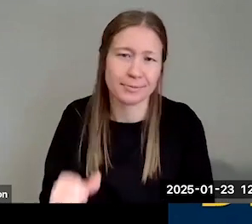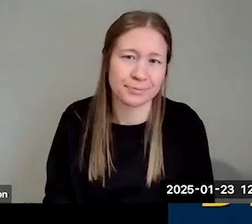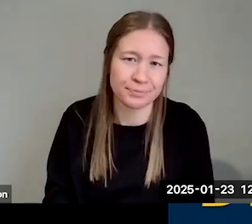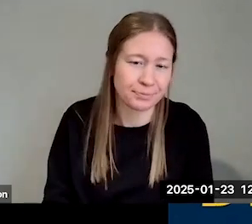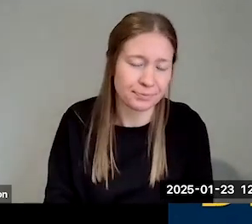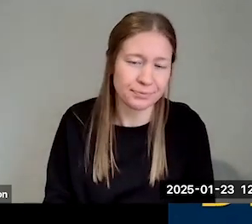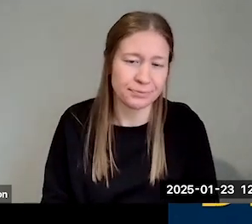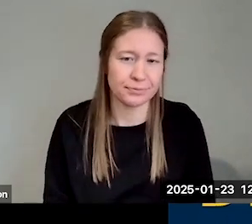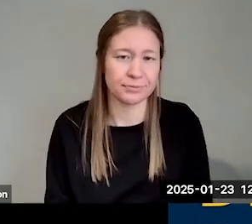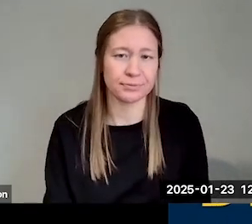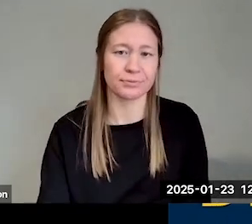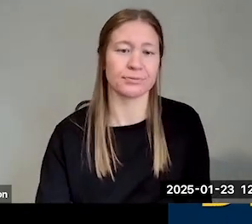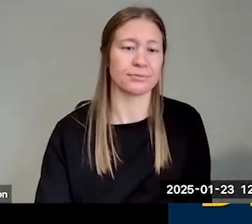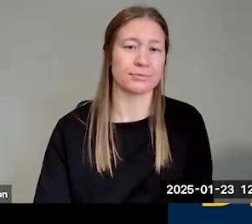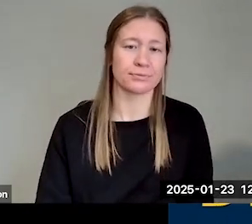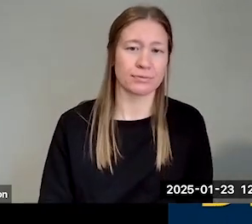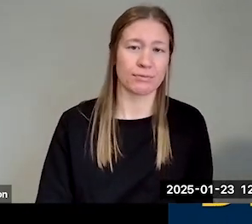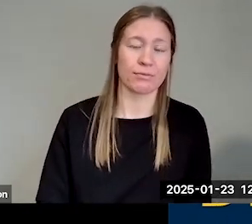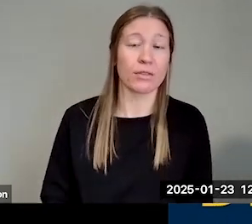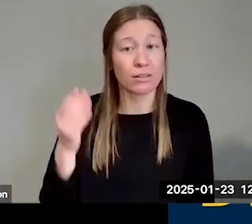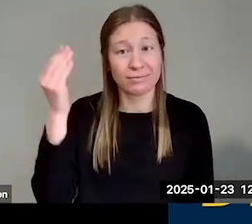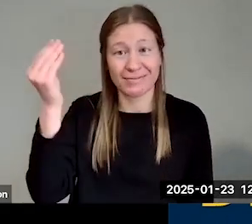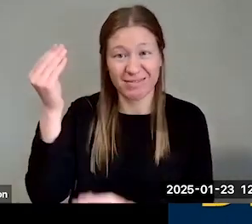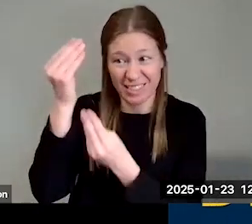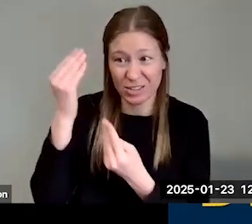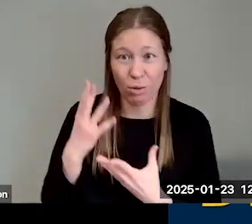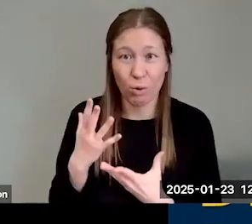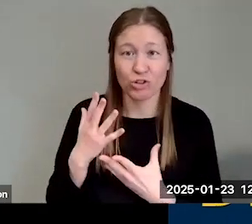Again, disclosure does create that affirmative duty to engage,